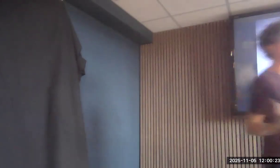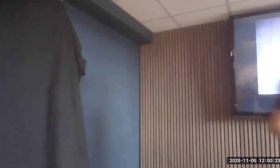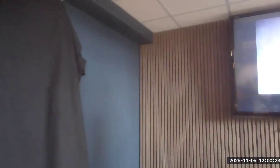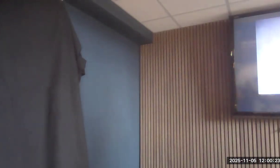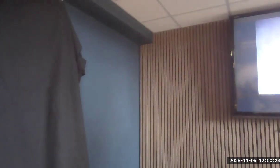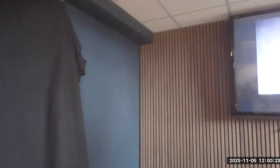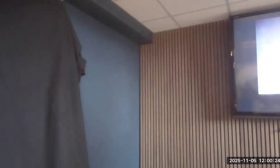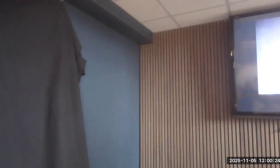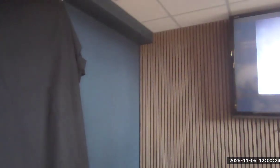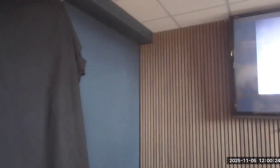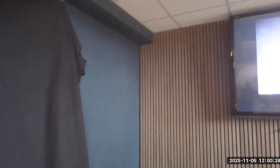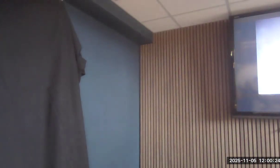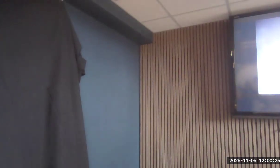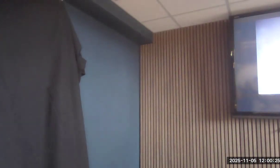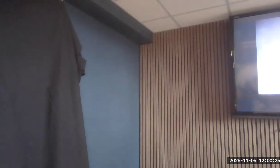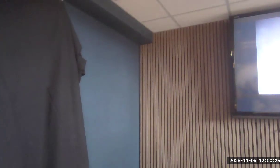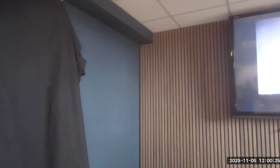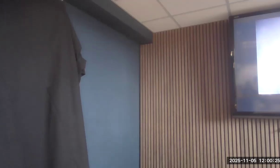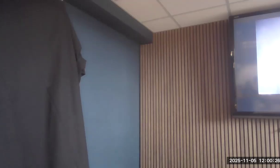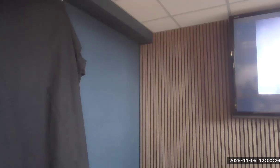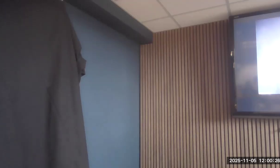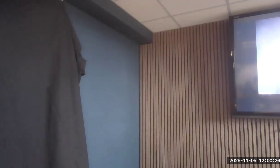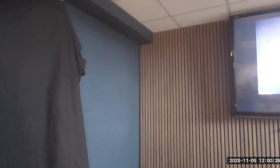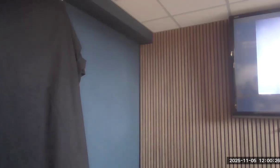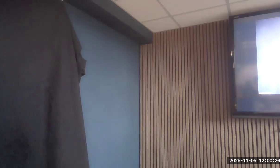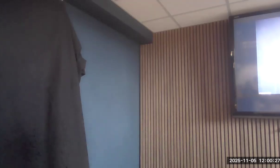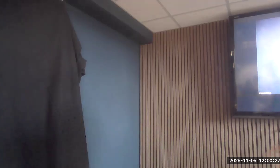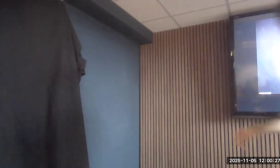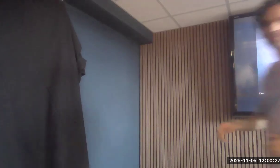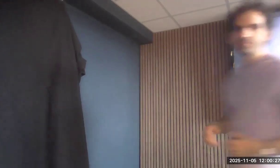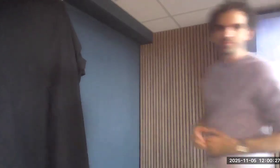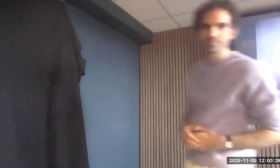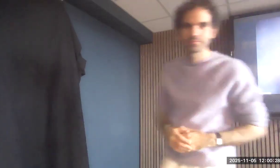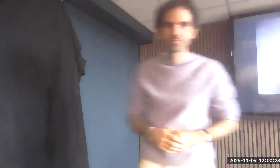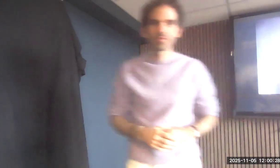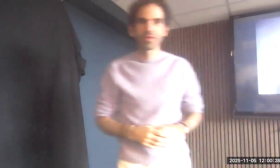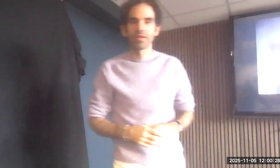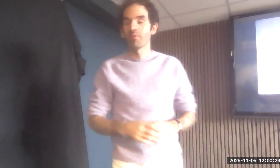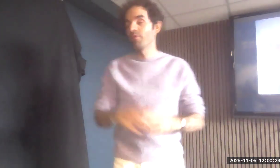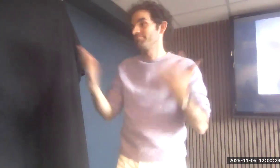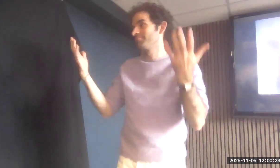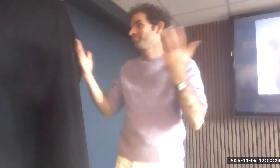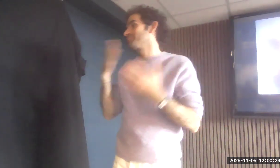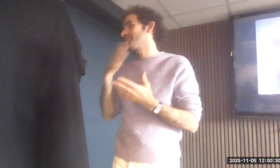Wonderful, and the next question, please. Adrien?